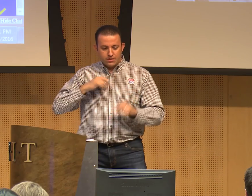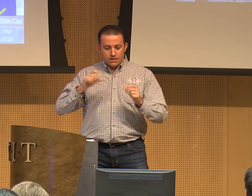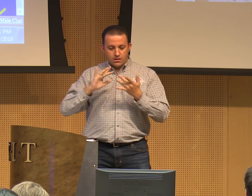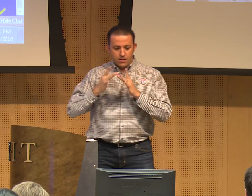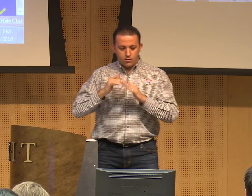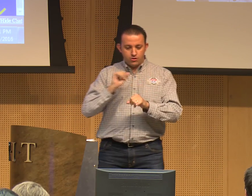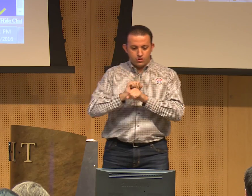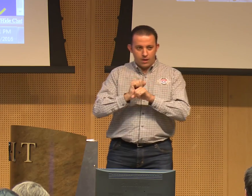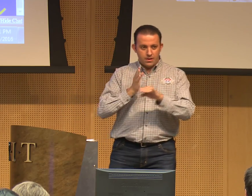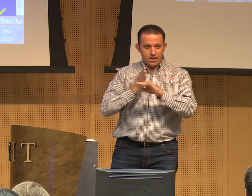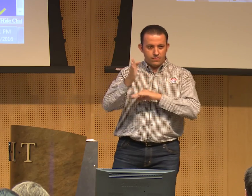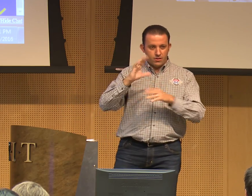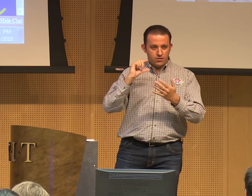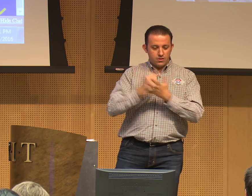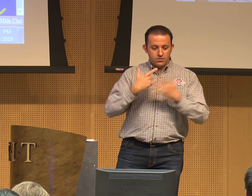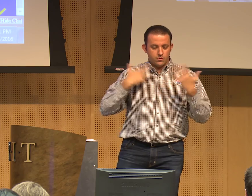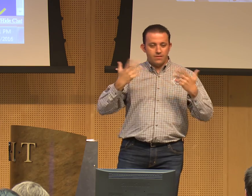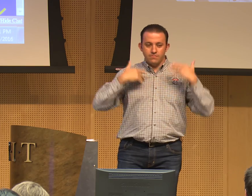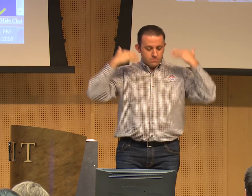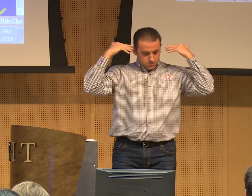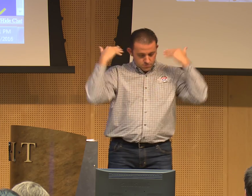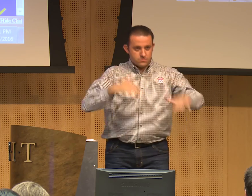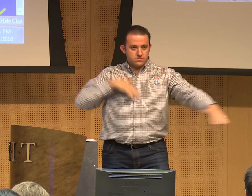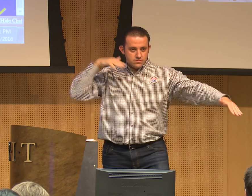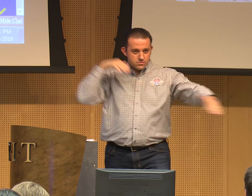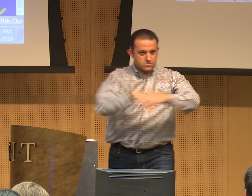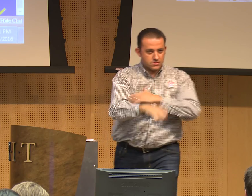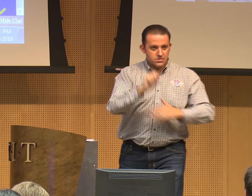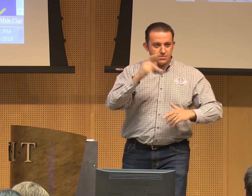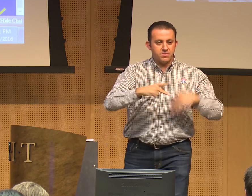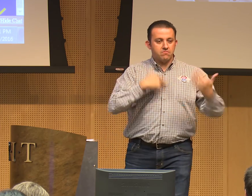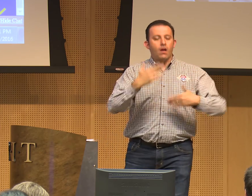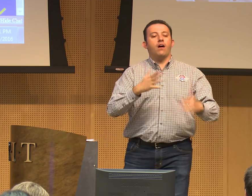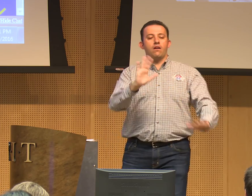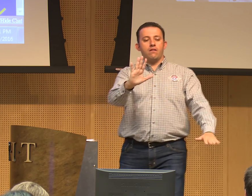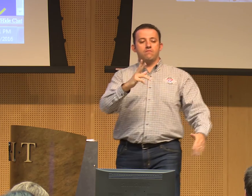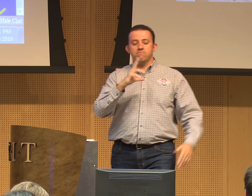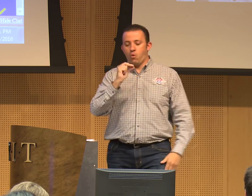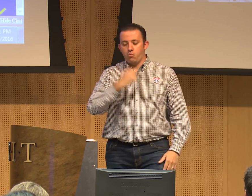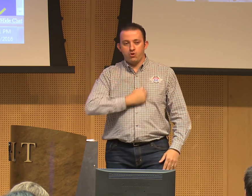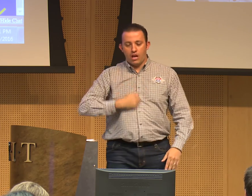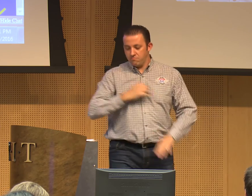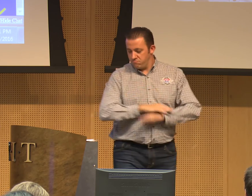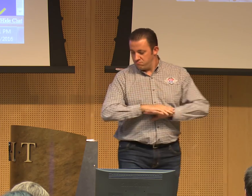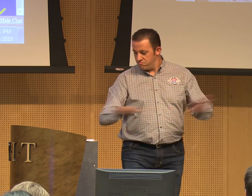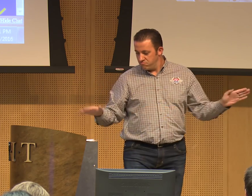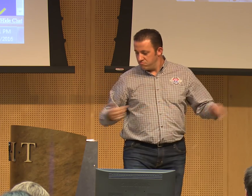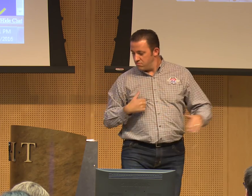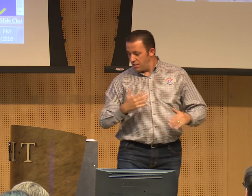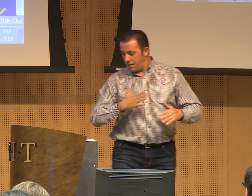you know, I thought about my career and how this Greek organization could benefit my life, and I have no regrets for becoming a brother,